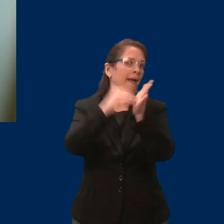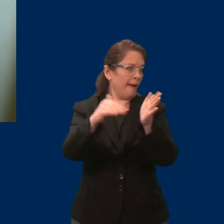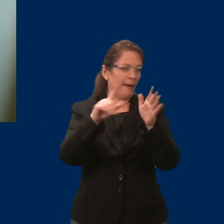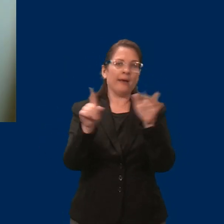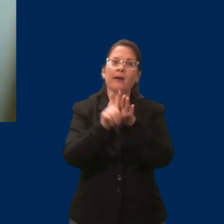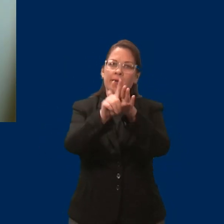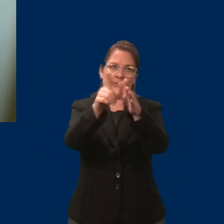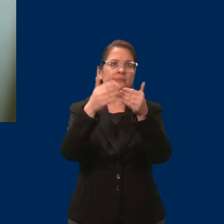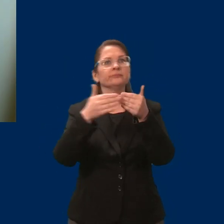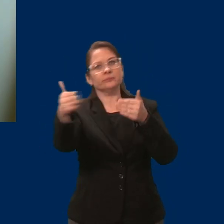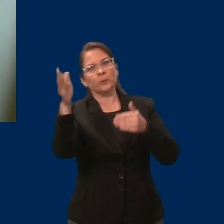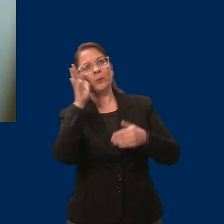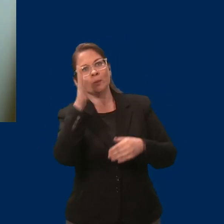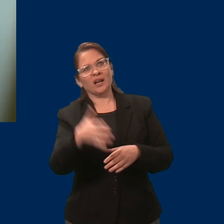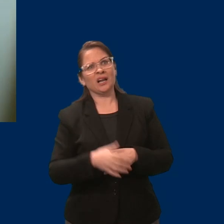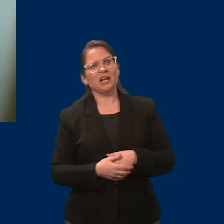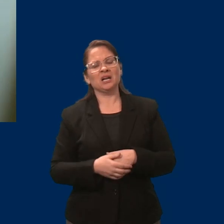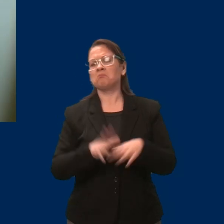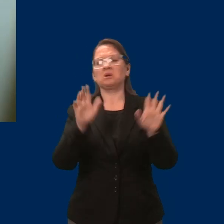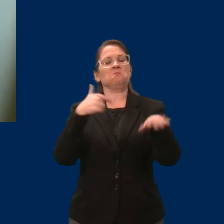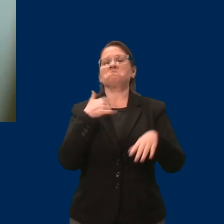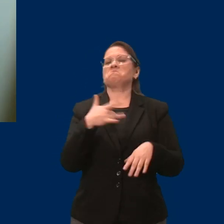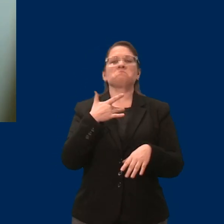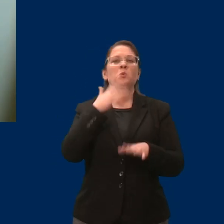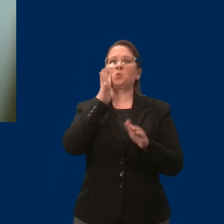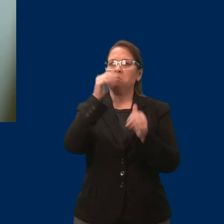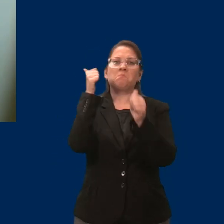This significant investment in the workforce